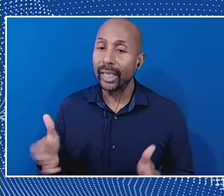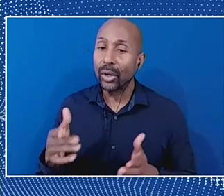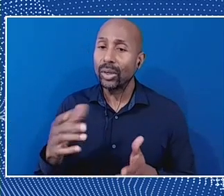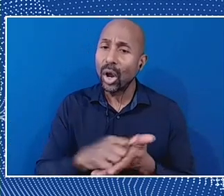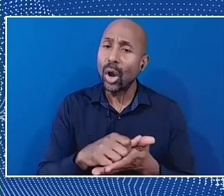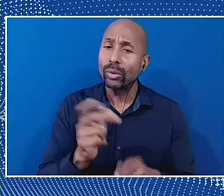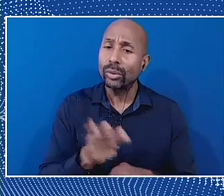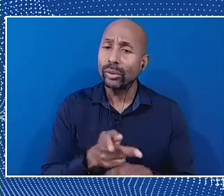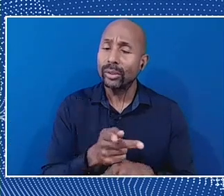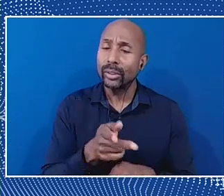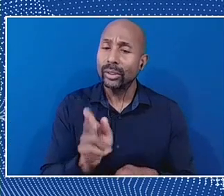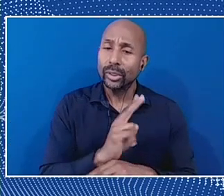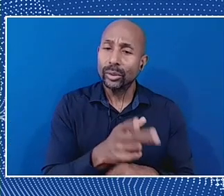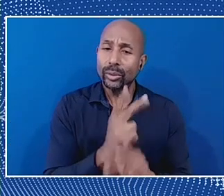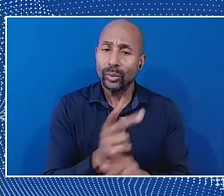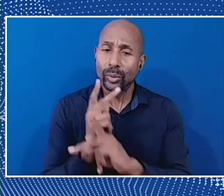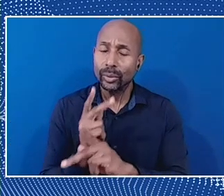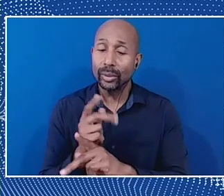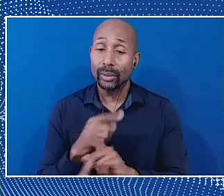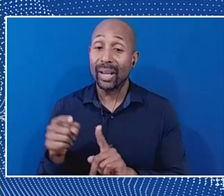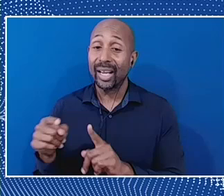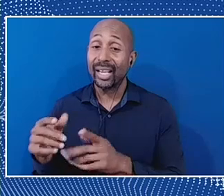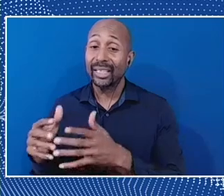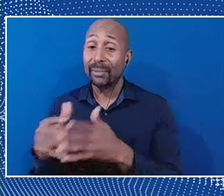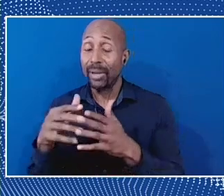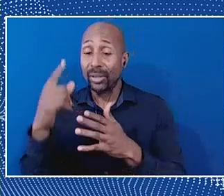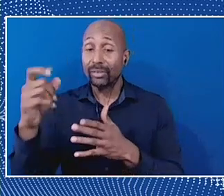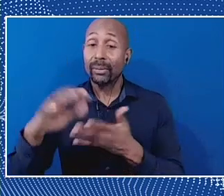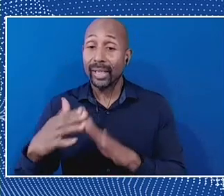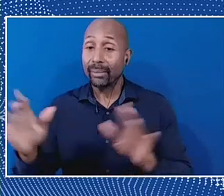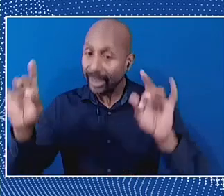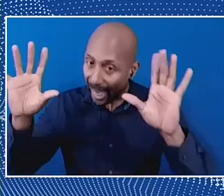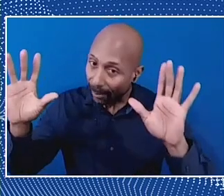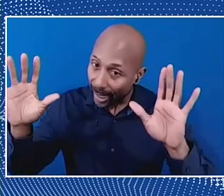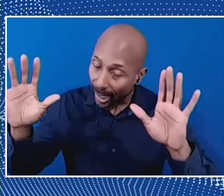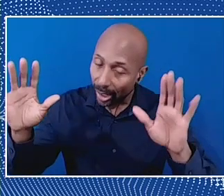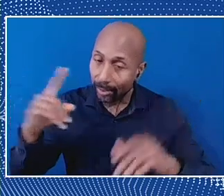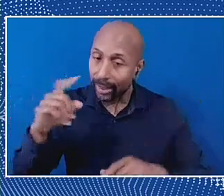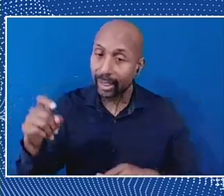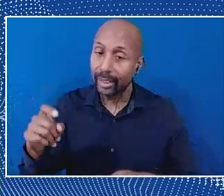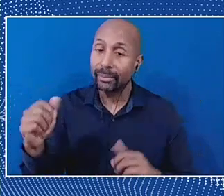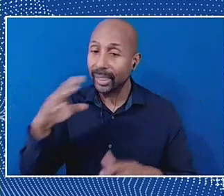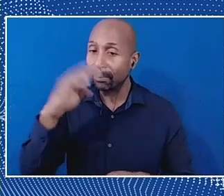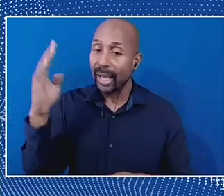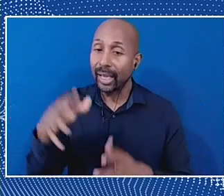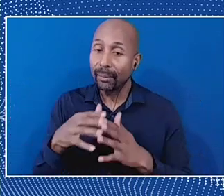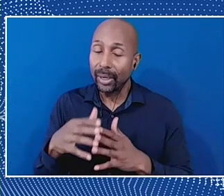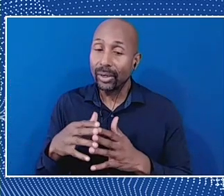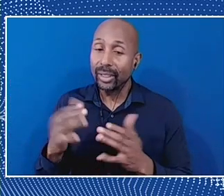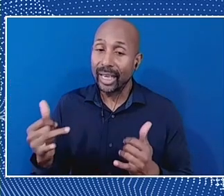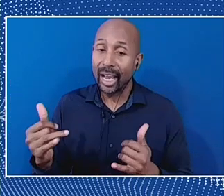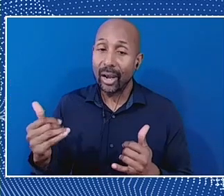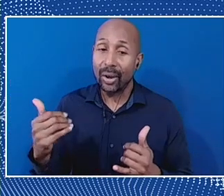are saddled with debt, facing insurmountable obstacles and navigating a systemically racist job market while